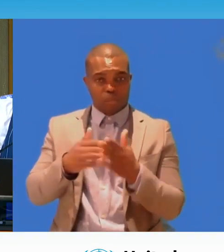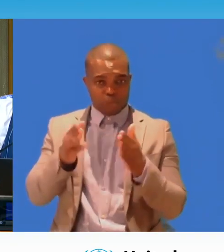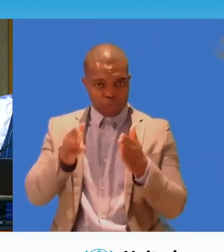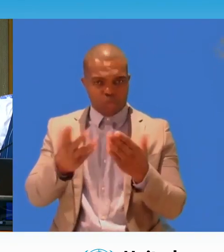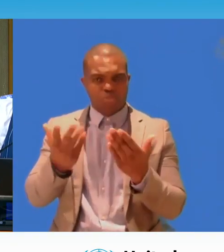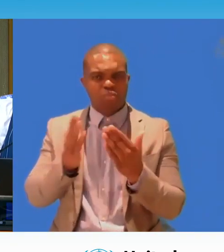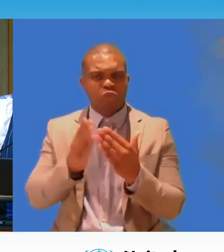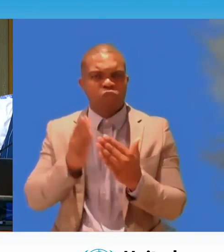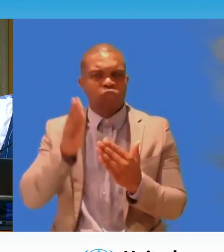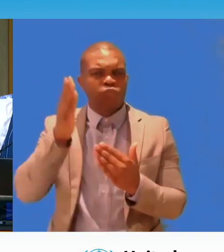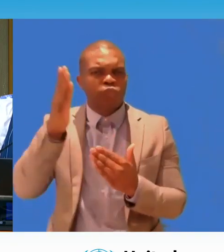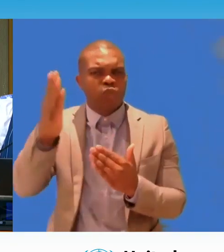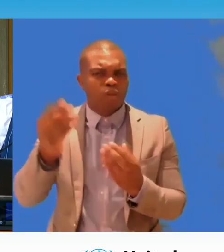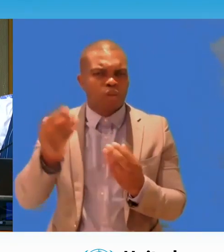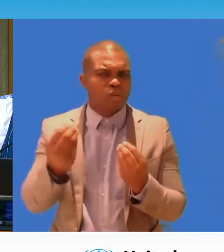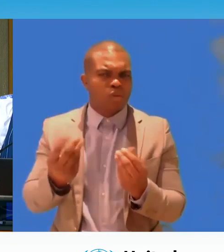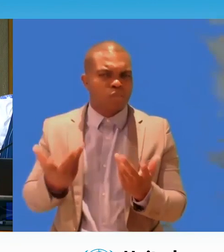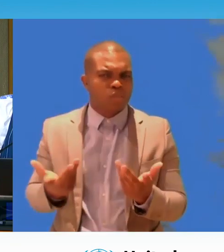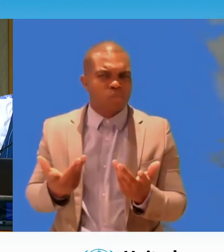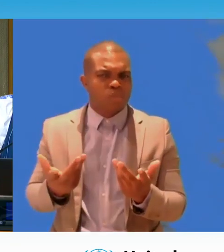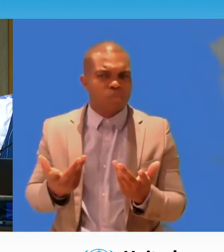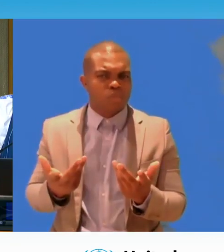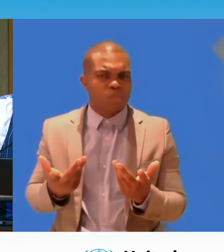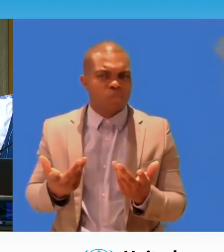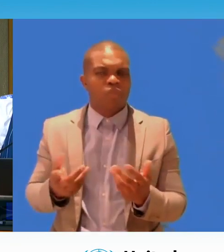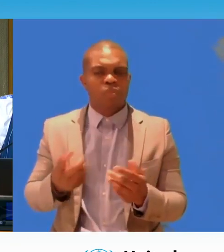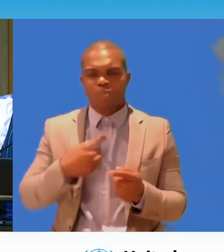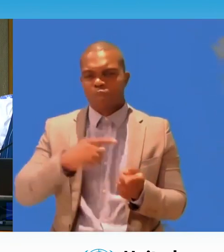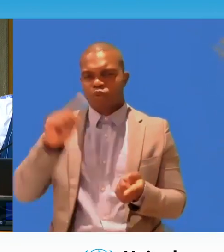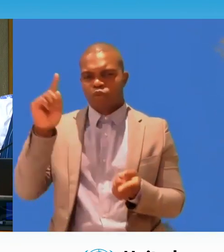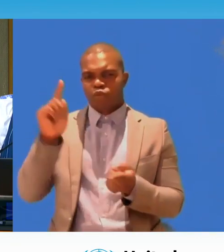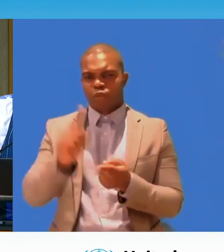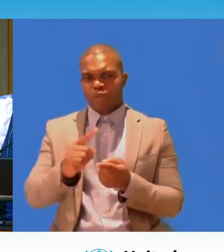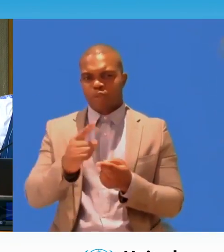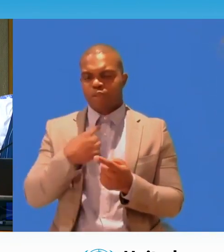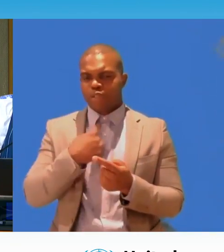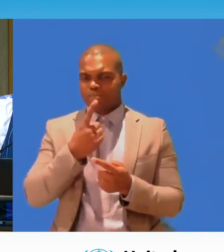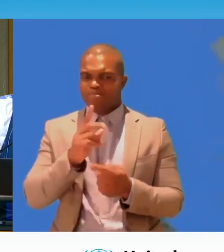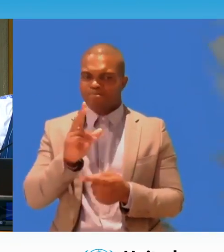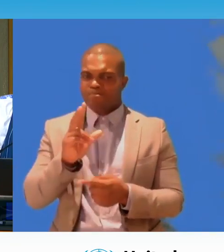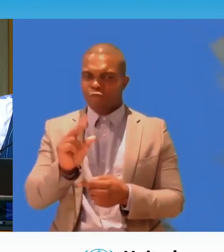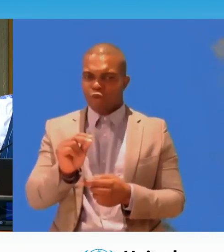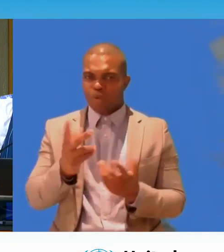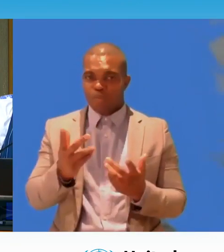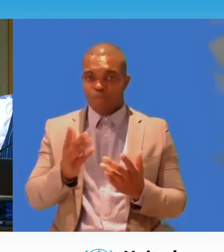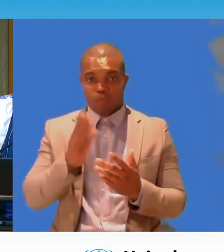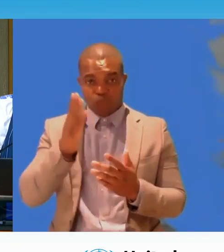propose that we consider the significance of disability Equity as we rethink disability